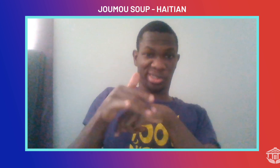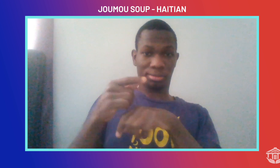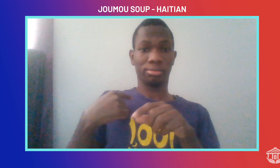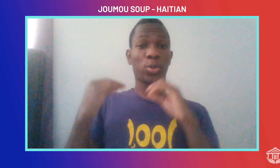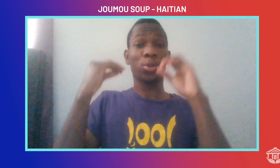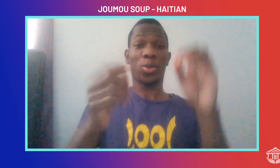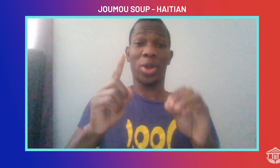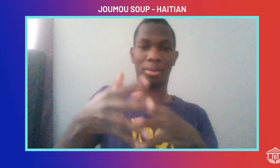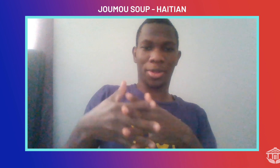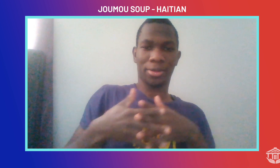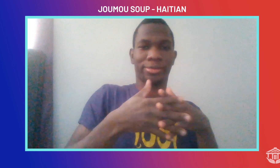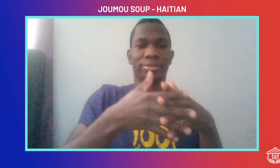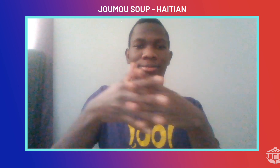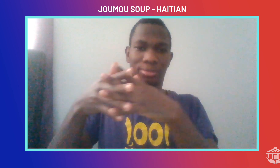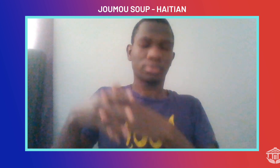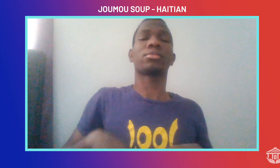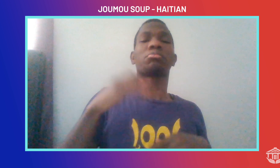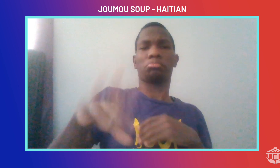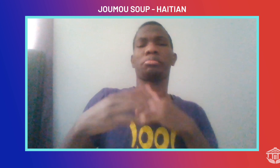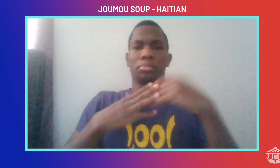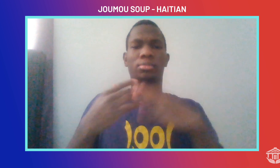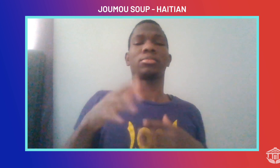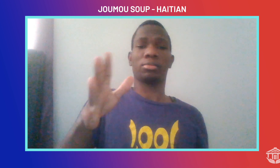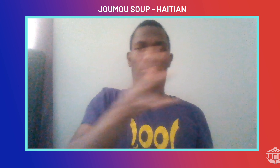While Haiti will always be my home, now I live in the United States.